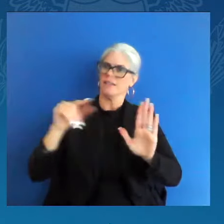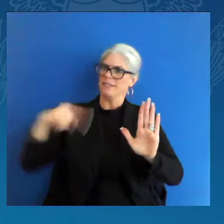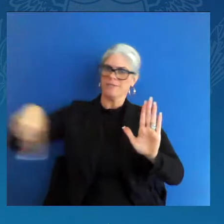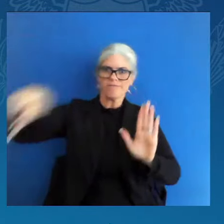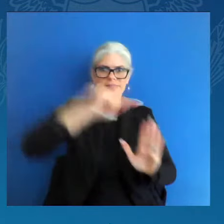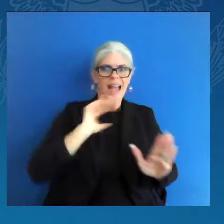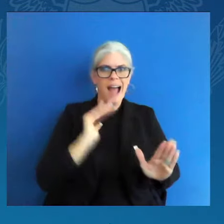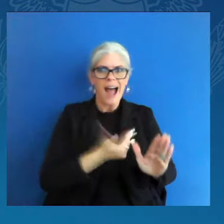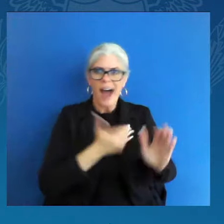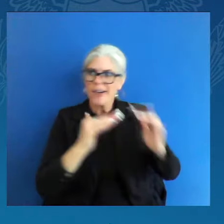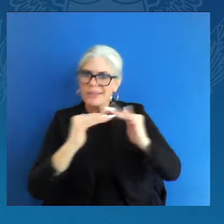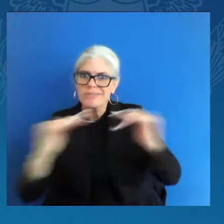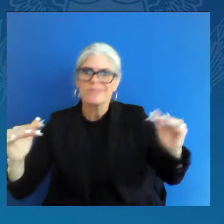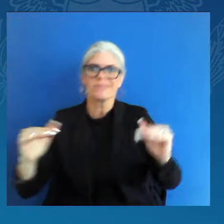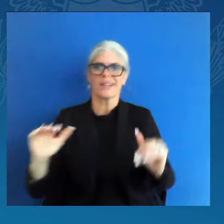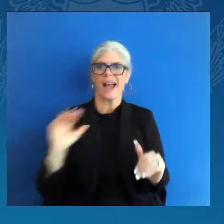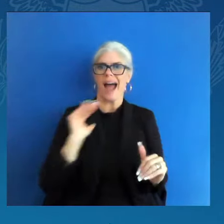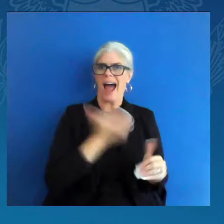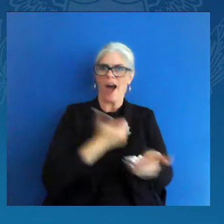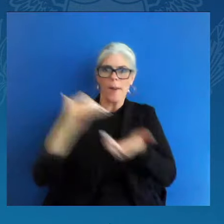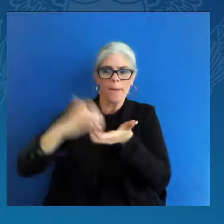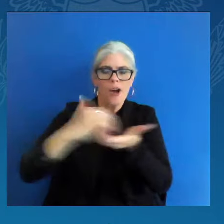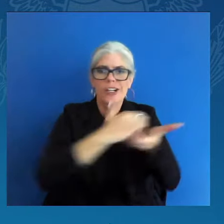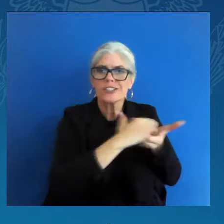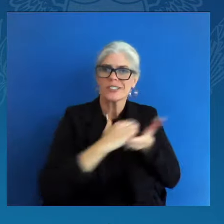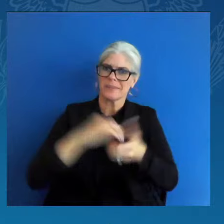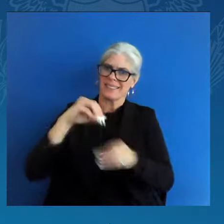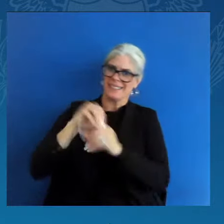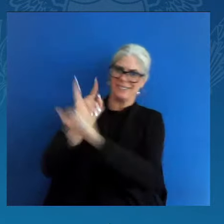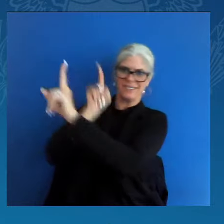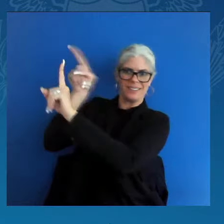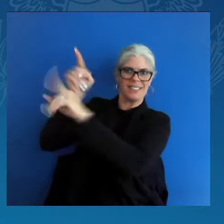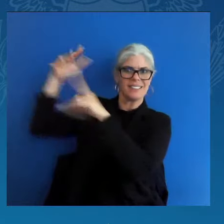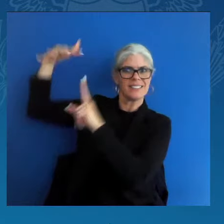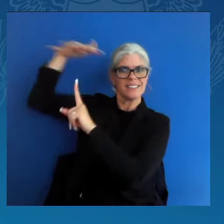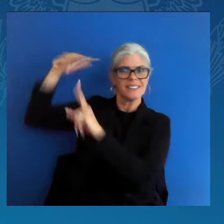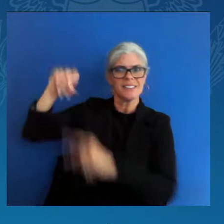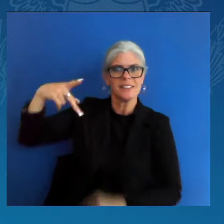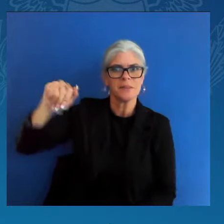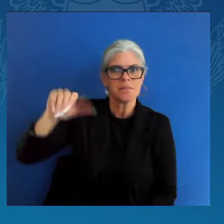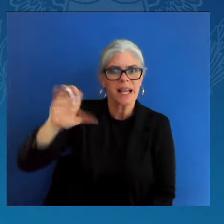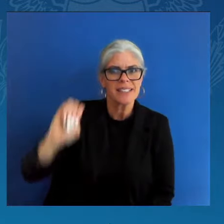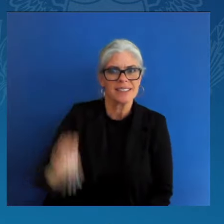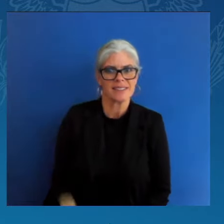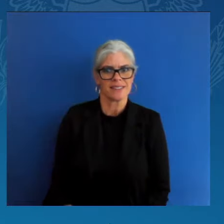how important it is to each of them in their respective areas. These partnerships are just vital